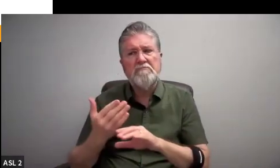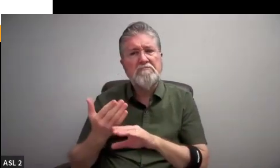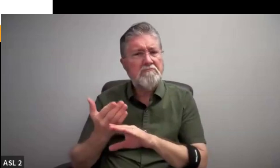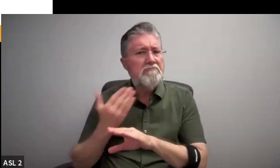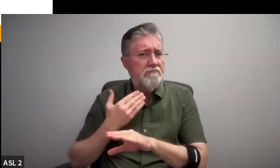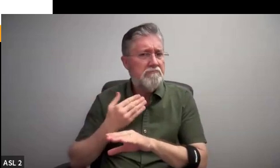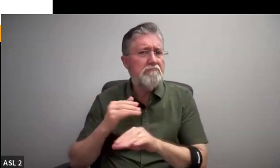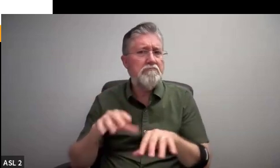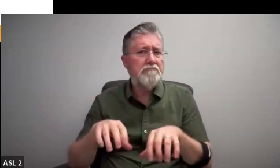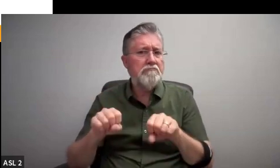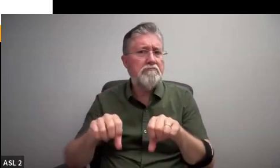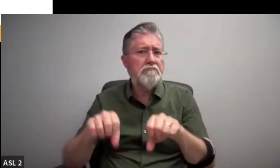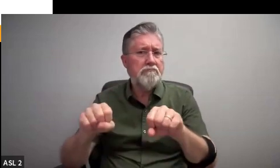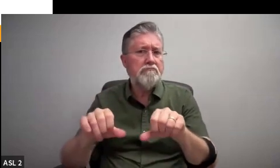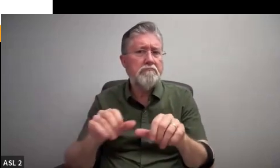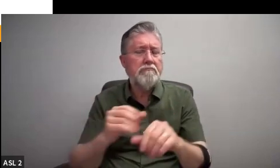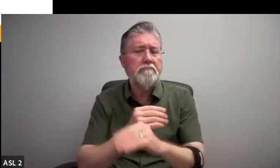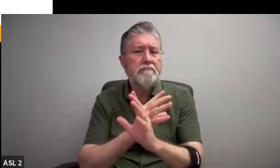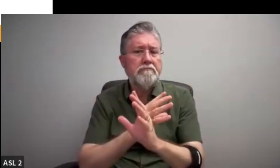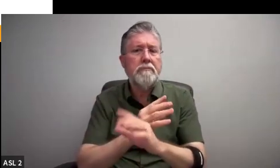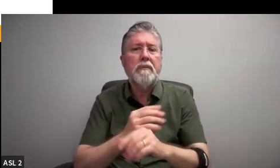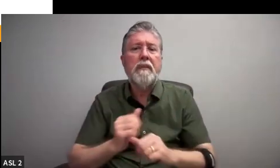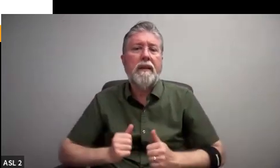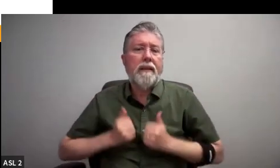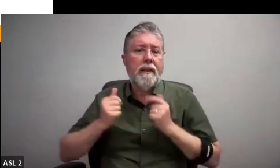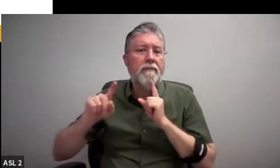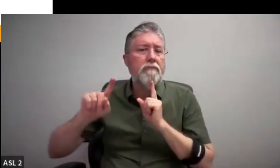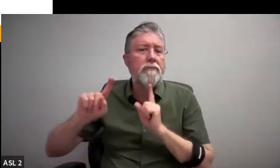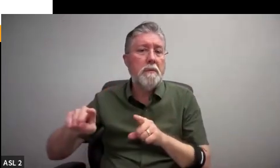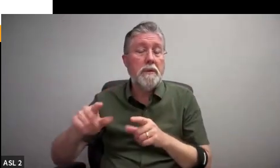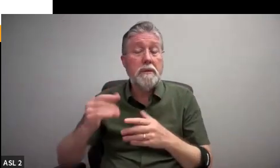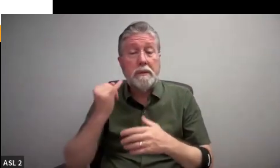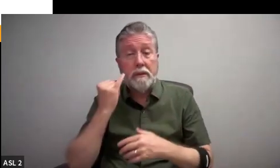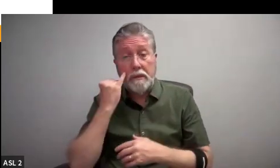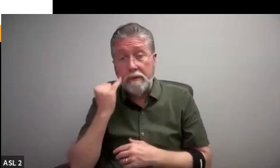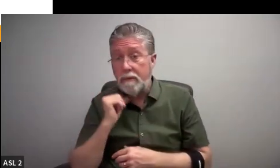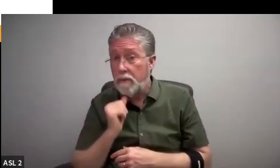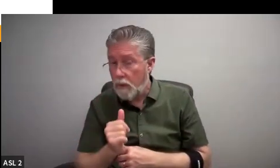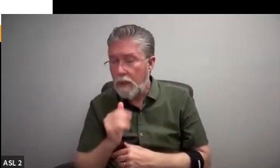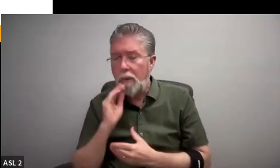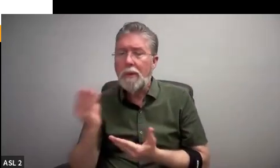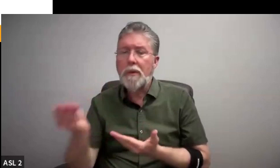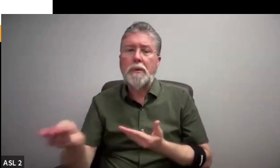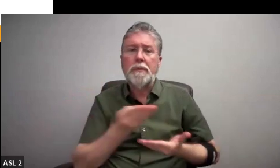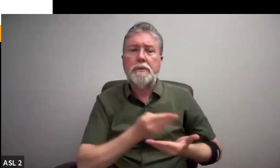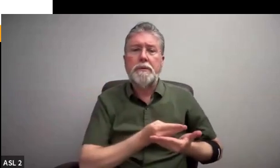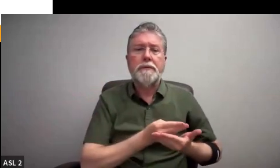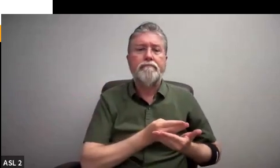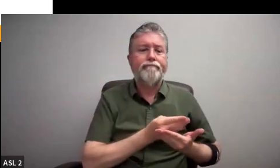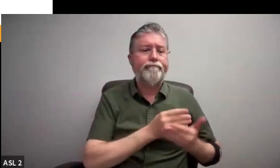to respond to your questions live or we'll take them back for further consideration. Additionally,